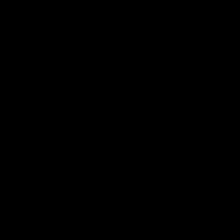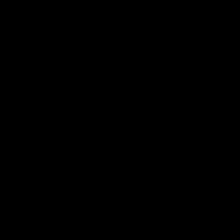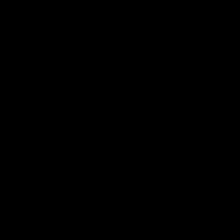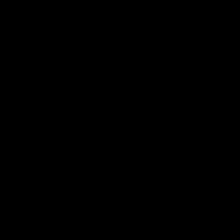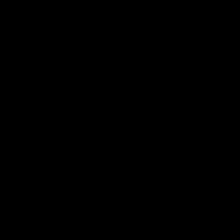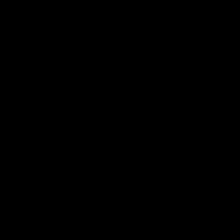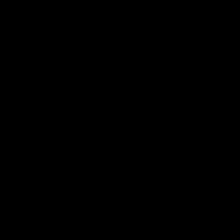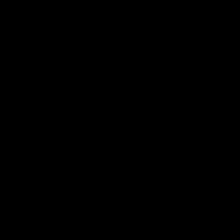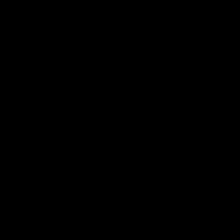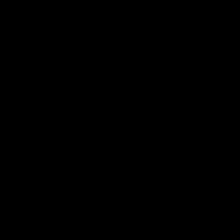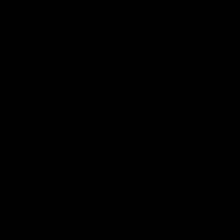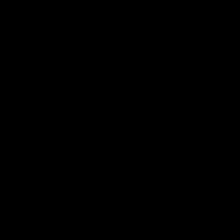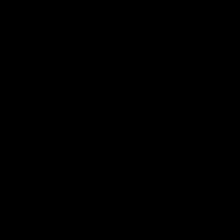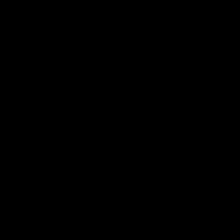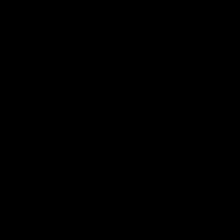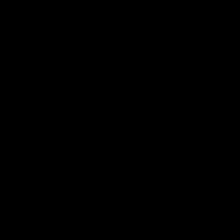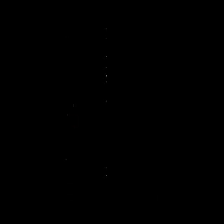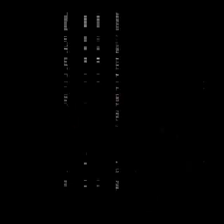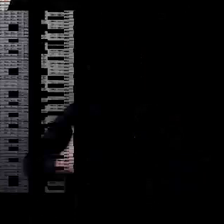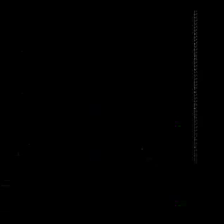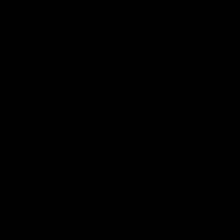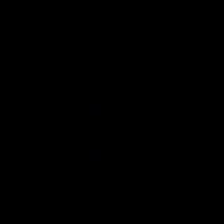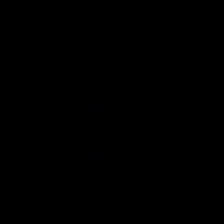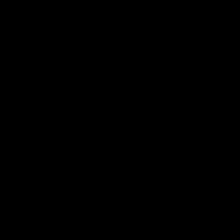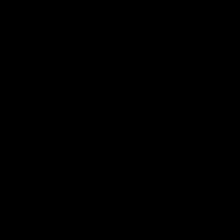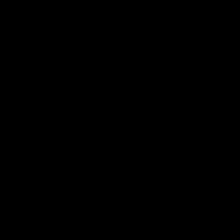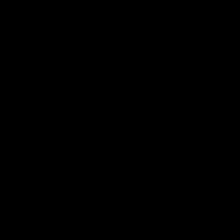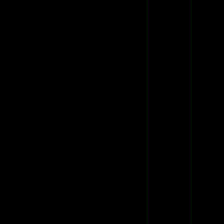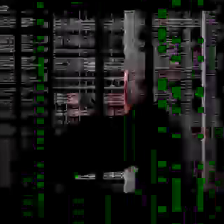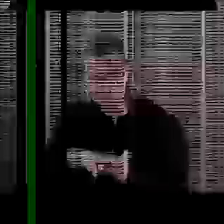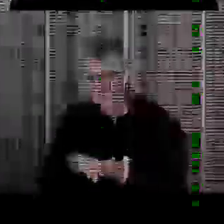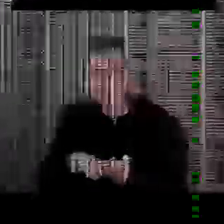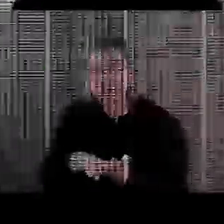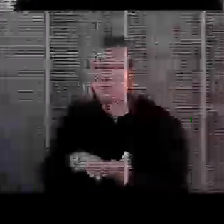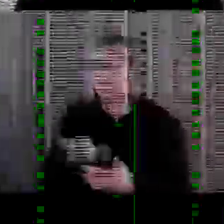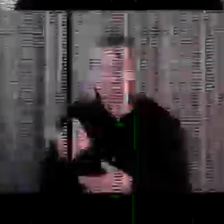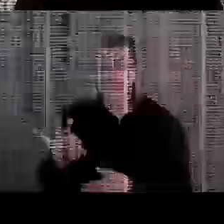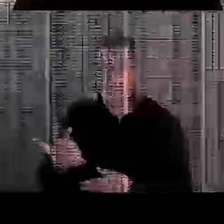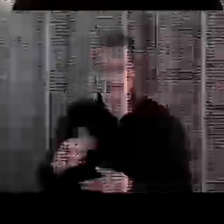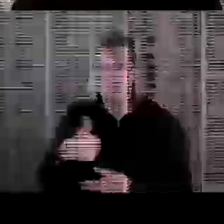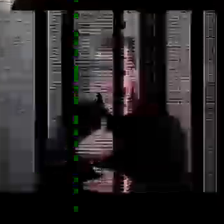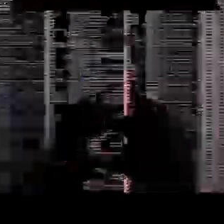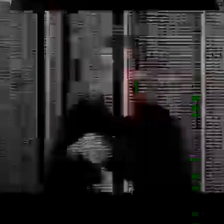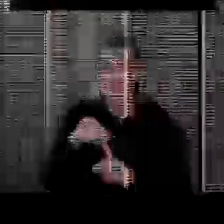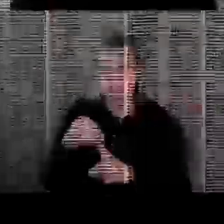have on their lives. And I firmly believe that if we exclude even one person in our community,